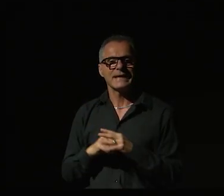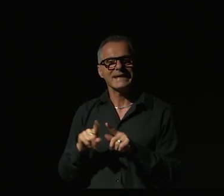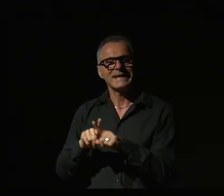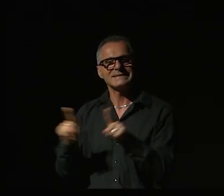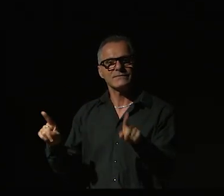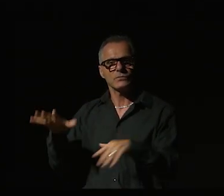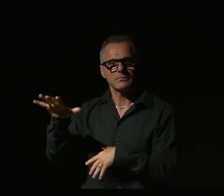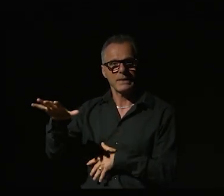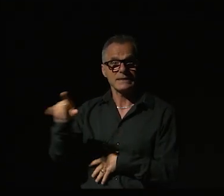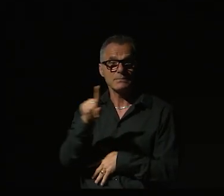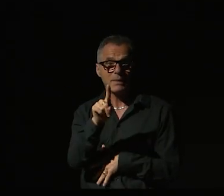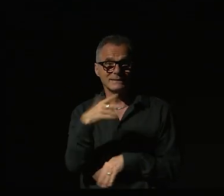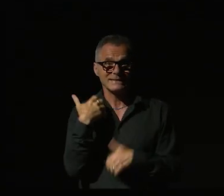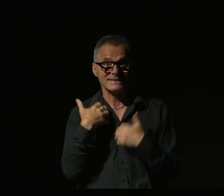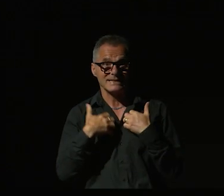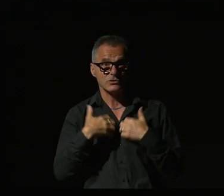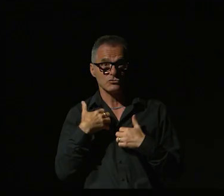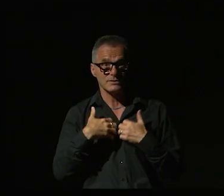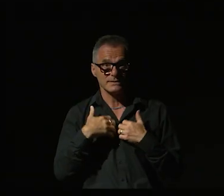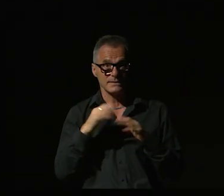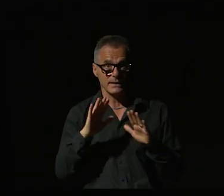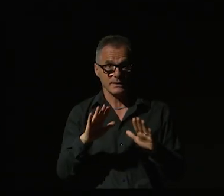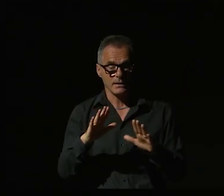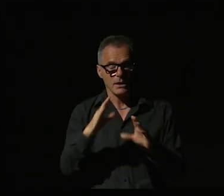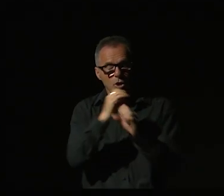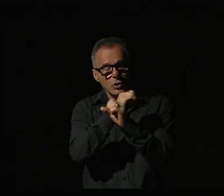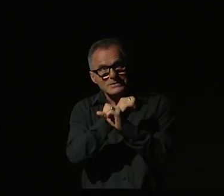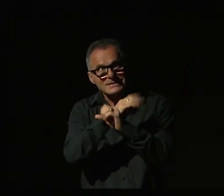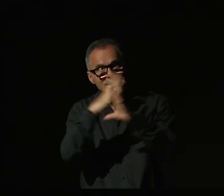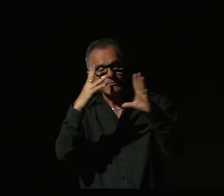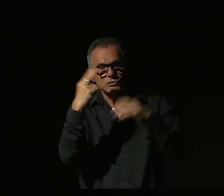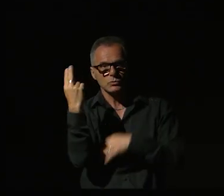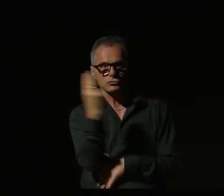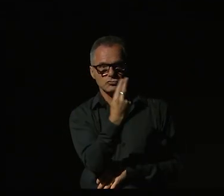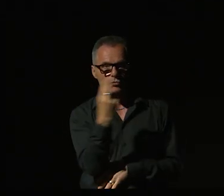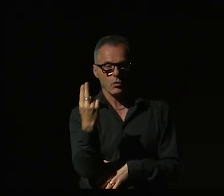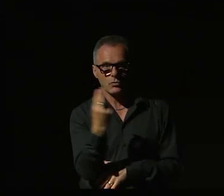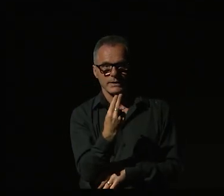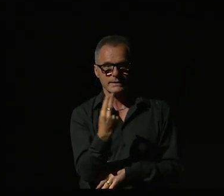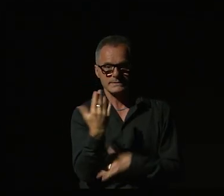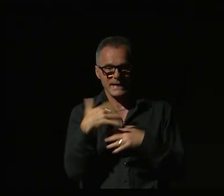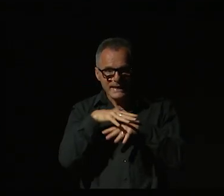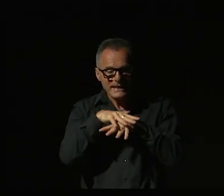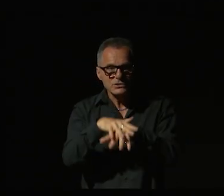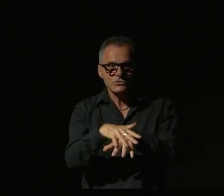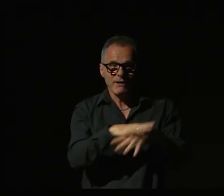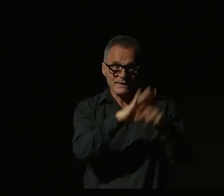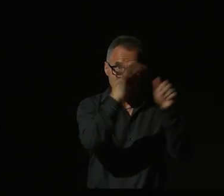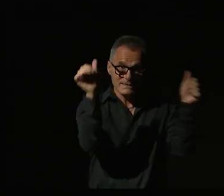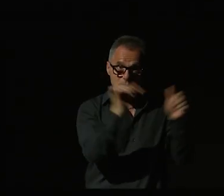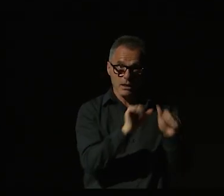Particularly interesting are the early conceptual drawings that appear to integrate sculpture from the collection,